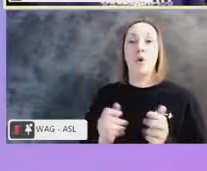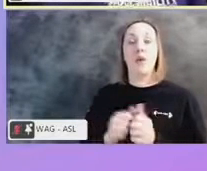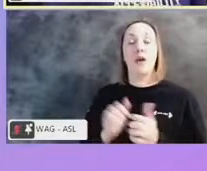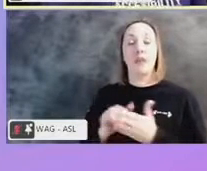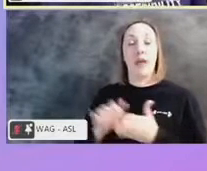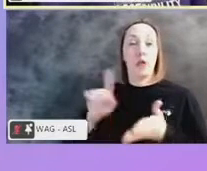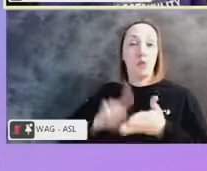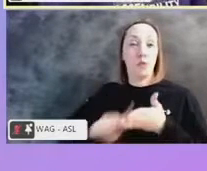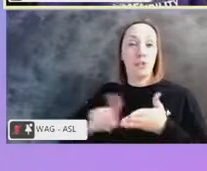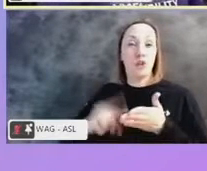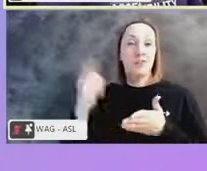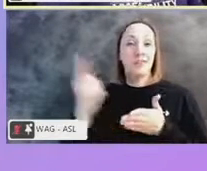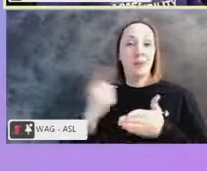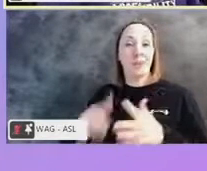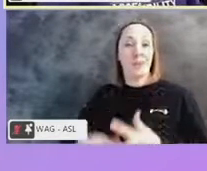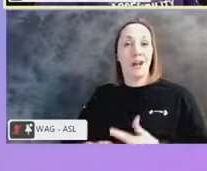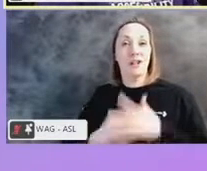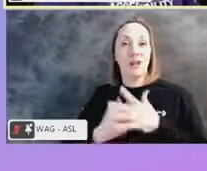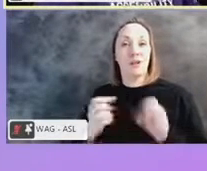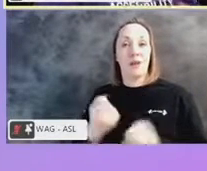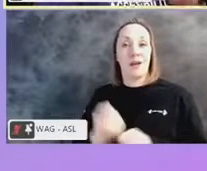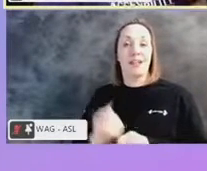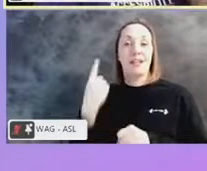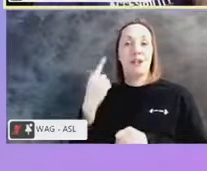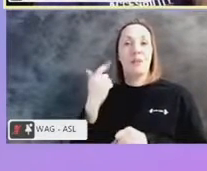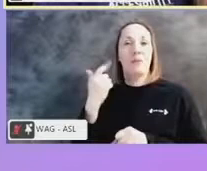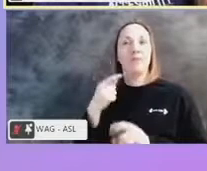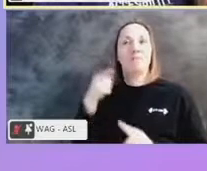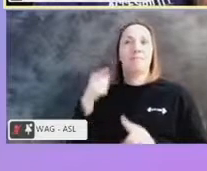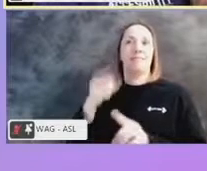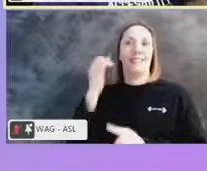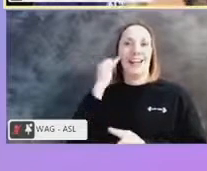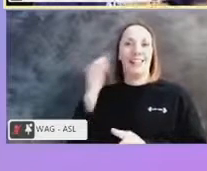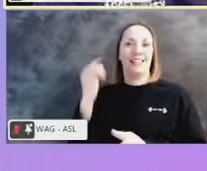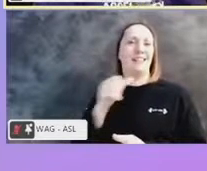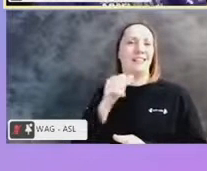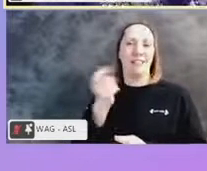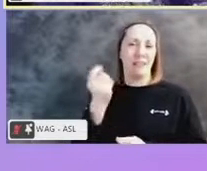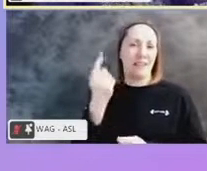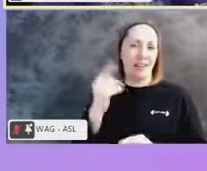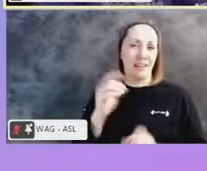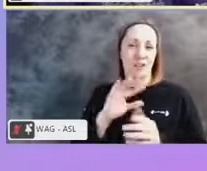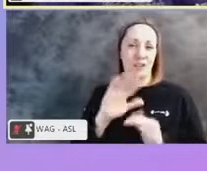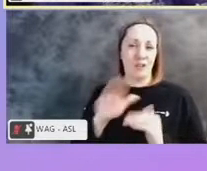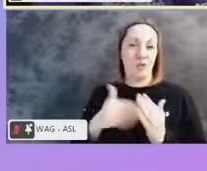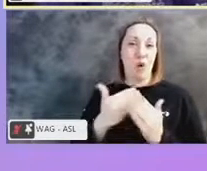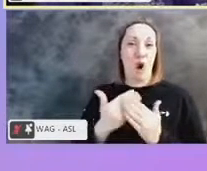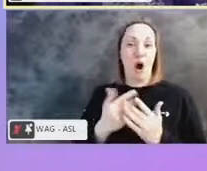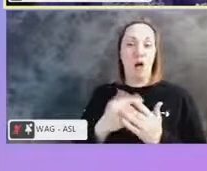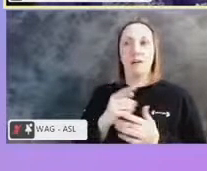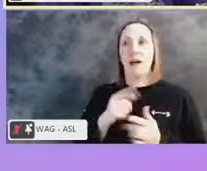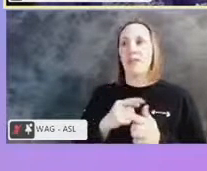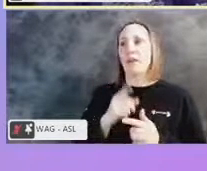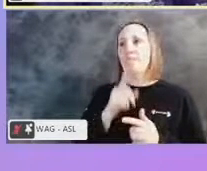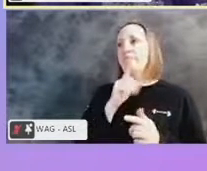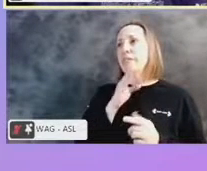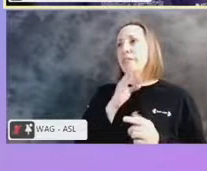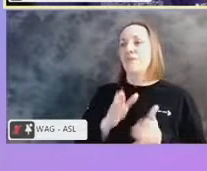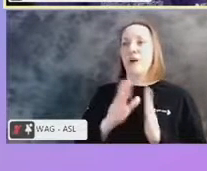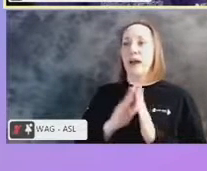forget. But there is eight of them. Again through that research, also something that I started doing last year